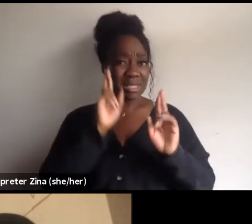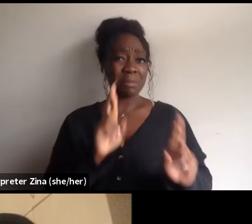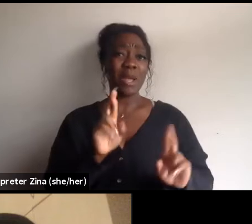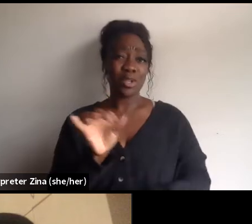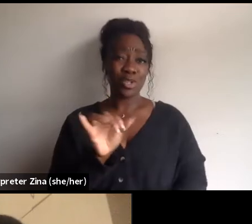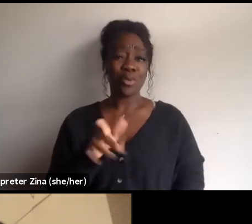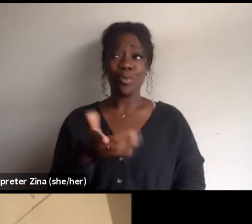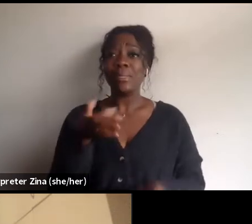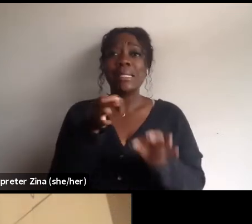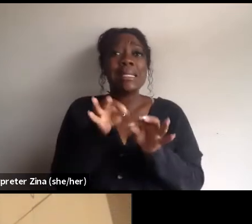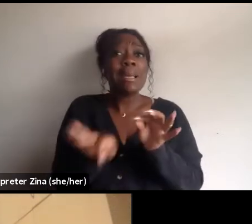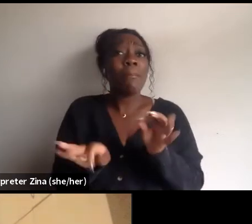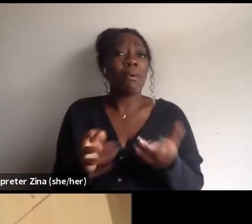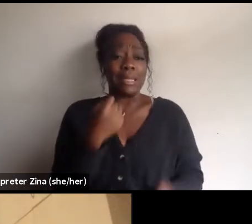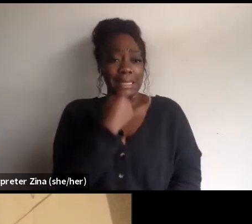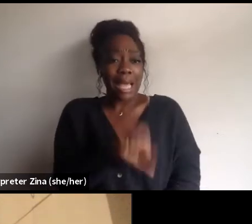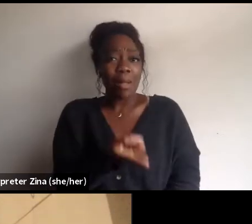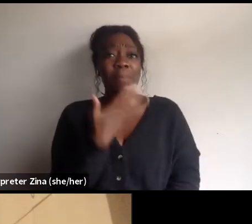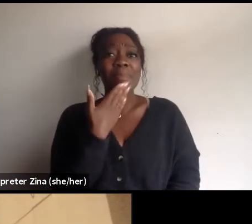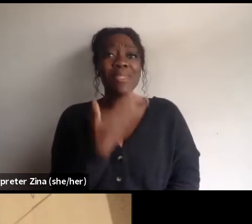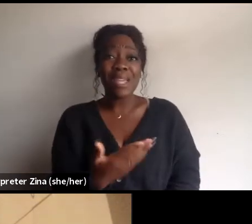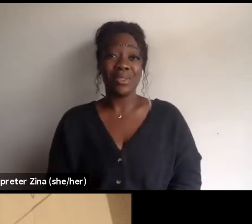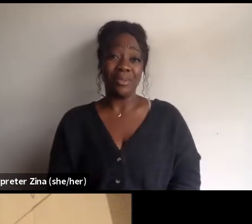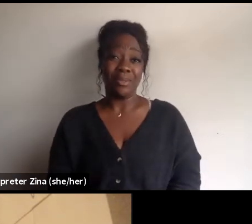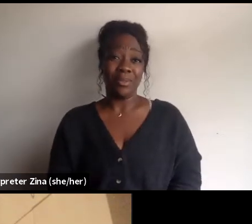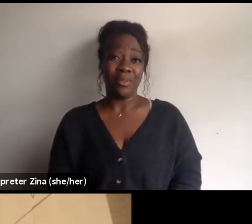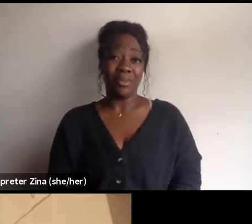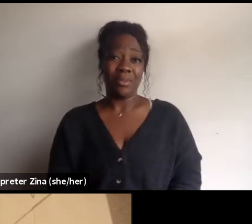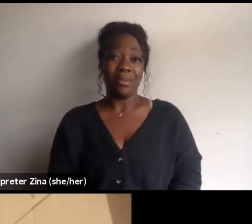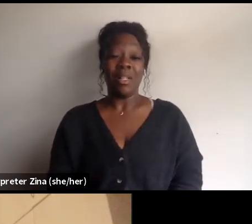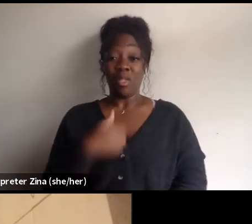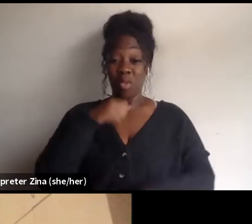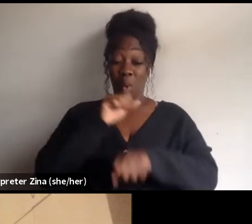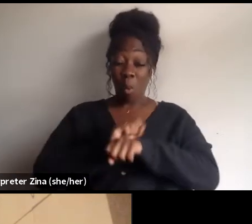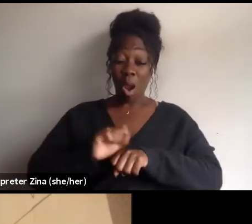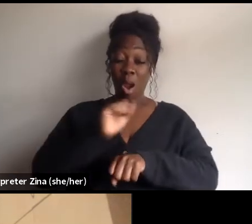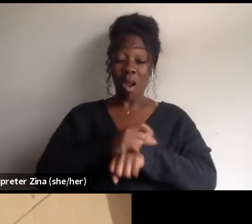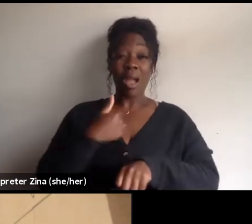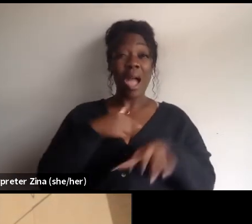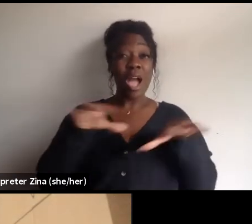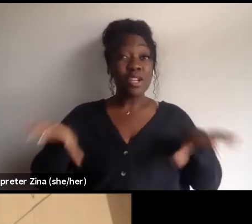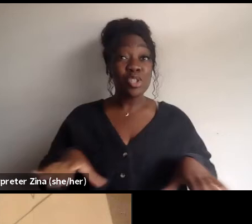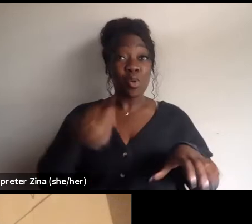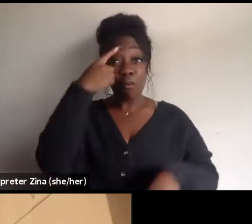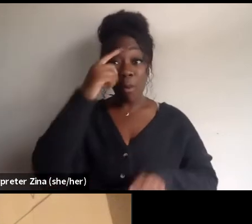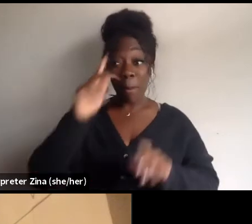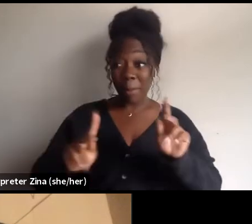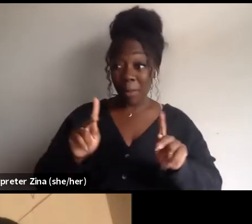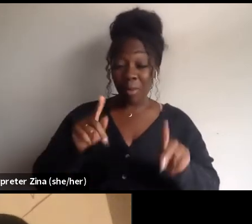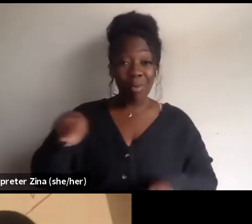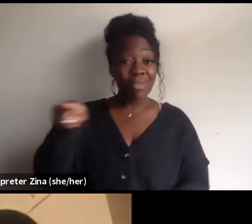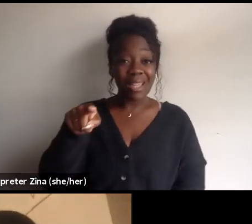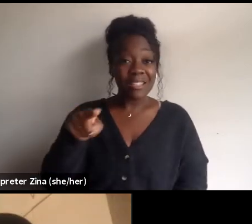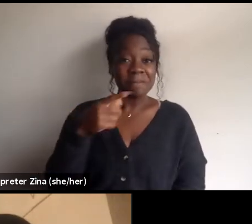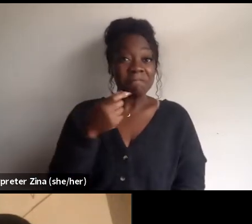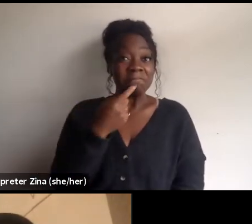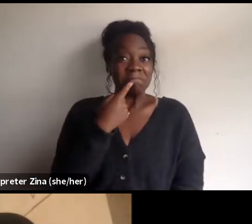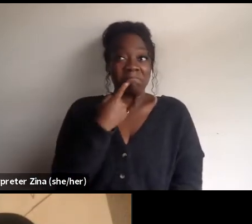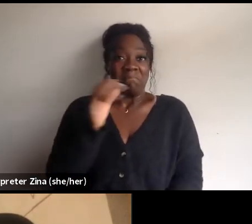The amount of work I do for people and I didn't get a thank you. Like they'll ask me questions and I'll respond.